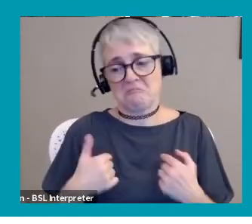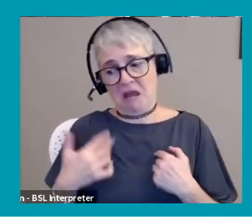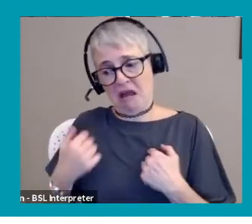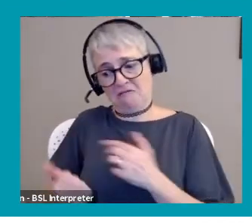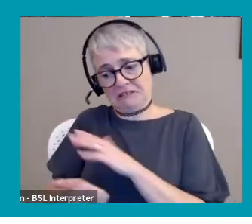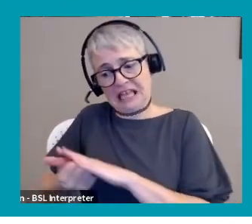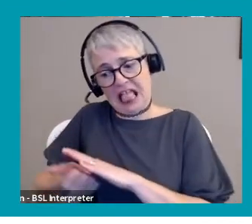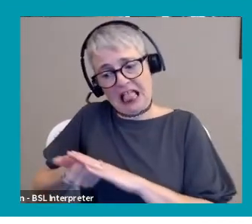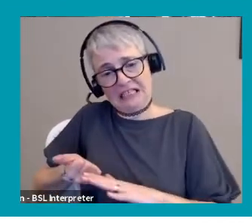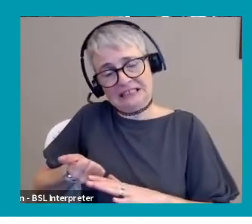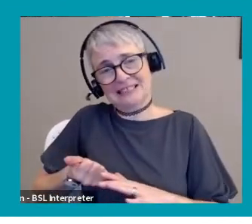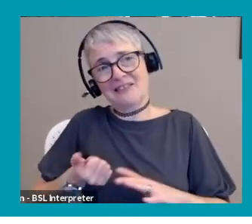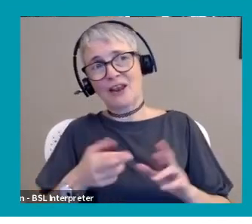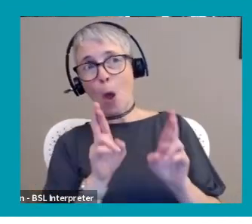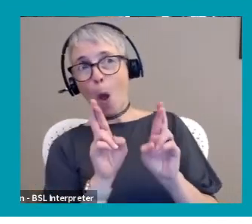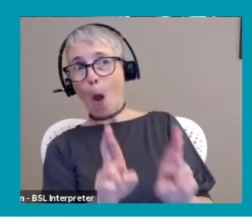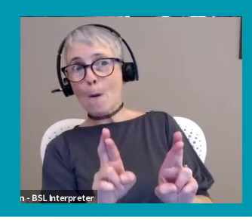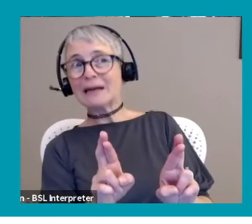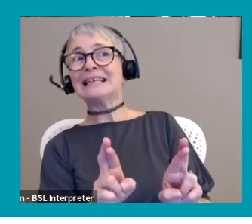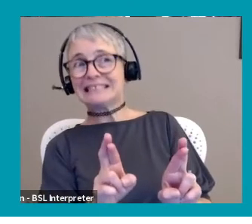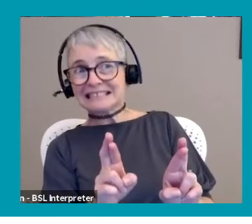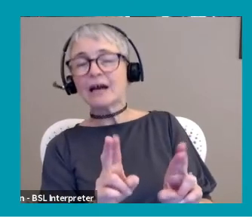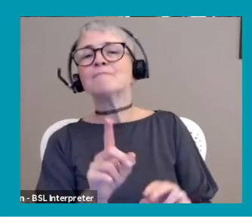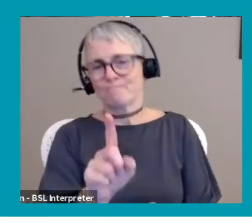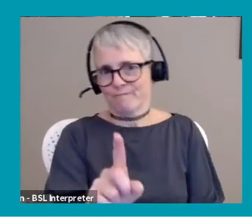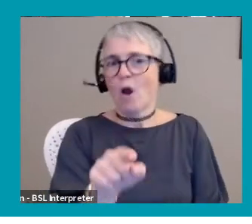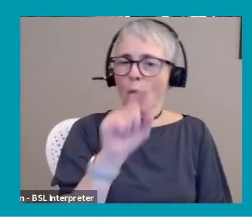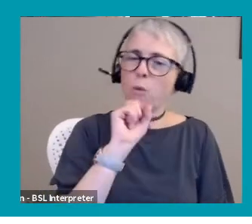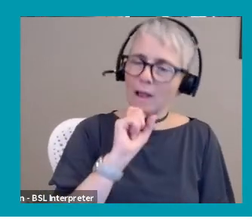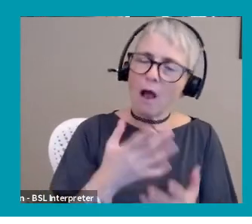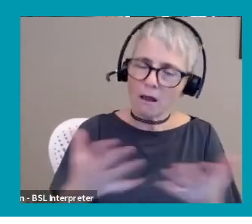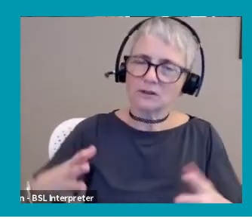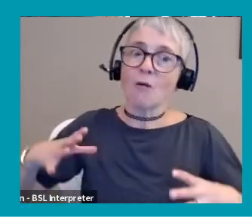Hoping for the best but doing a lot of prep. All the amount of prep you do would for a job that existed.